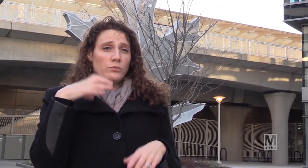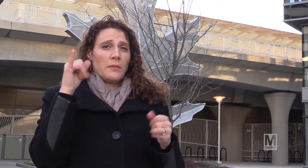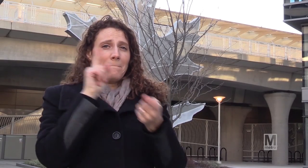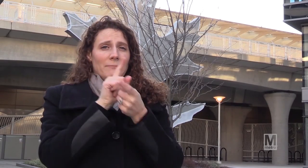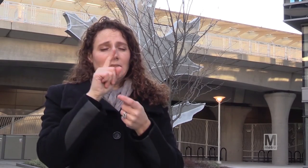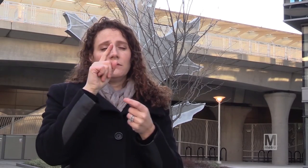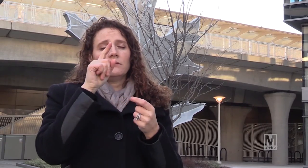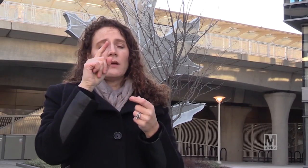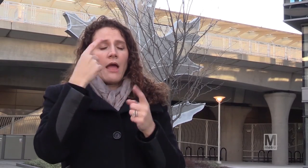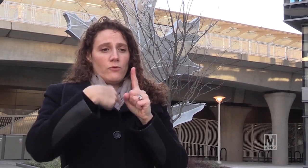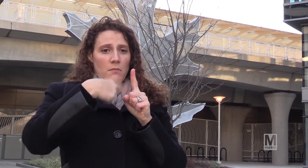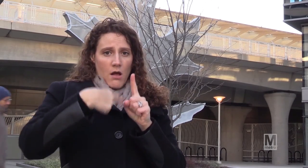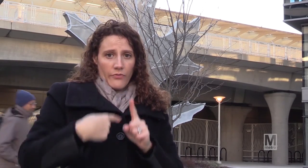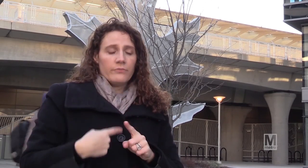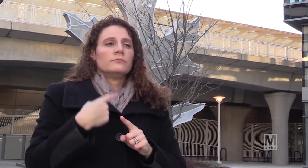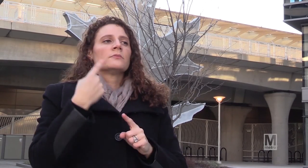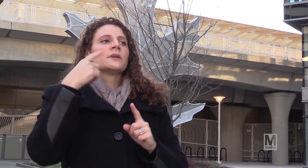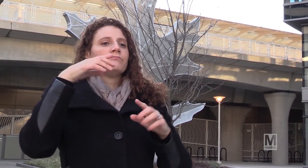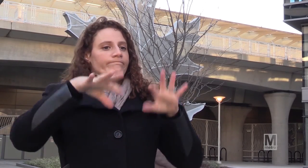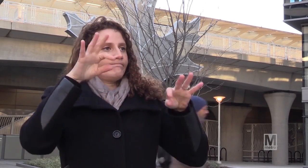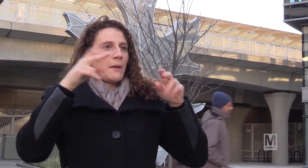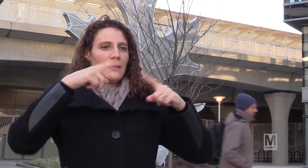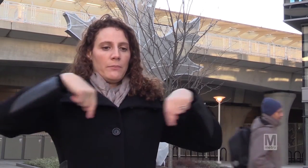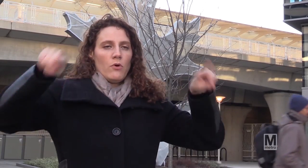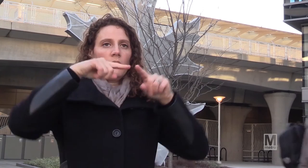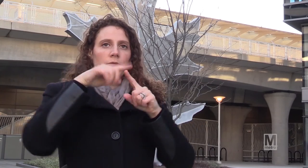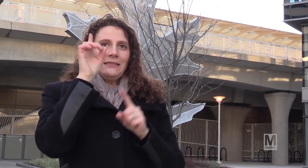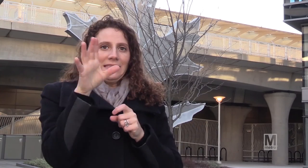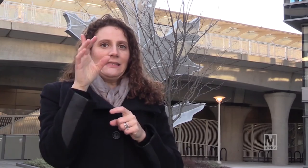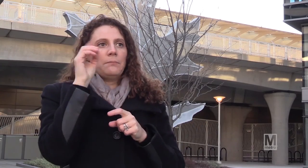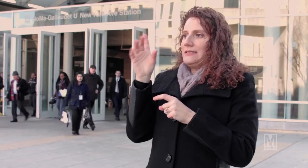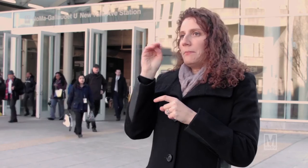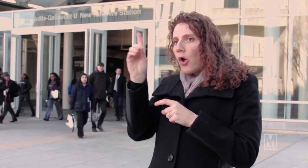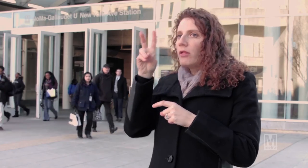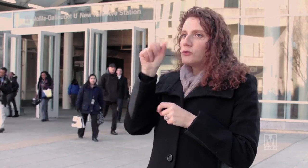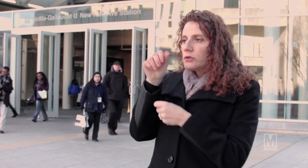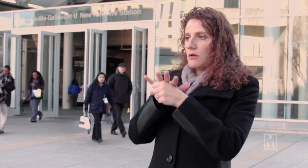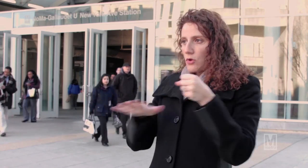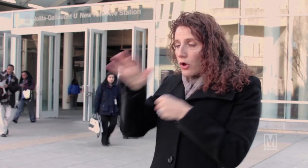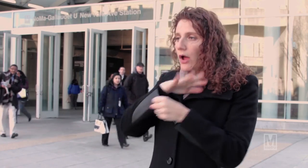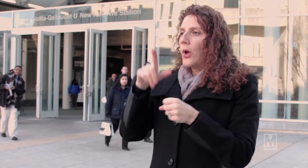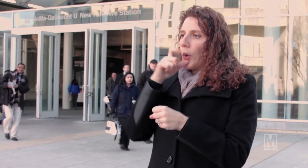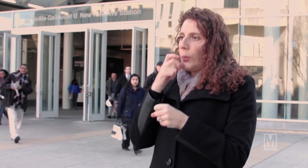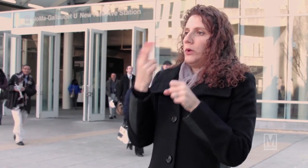And that council meets monthly. They have a select group of people from Maryland, D.C.,